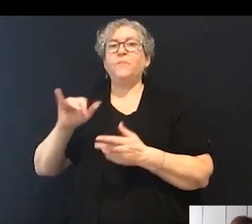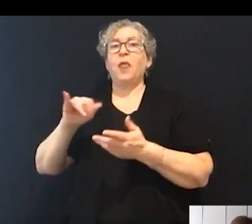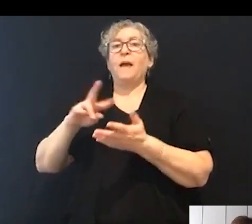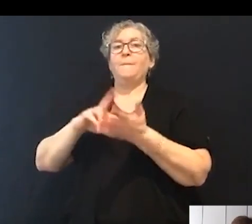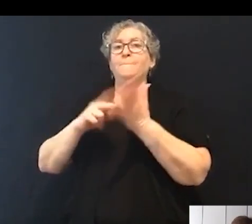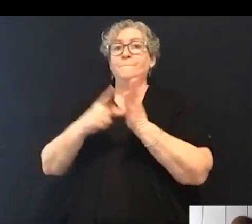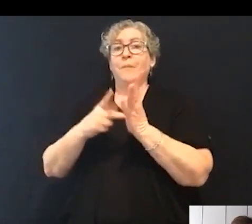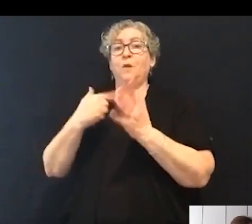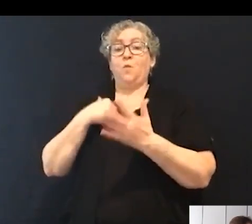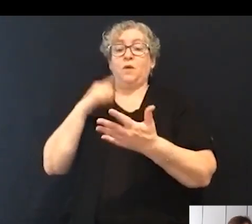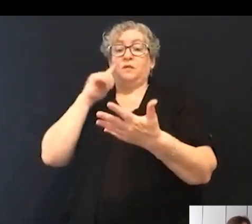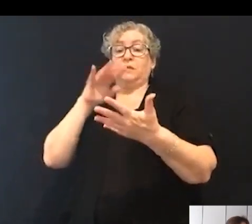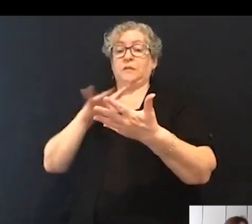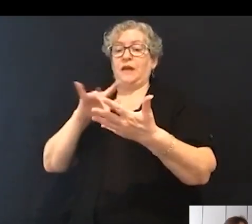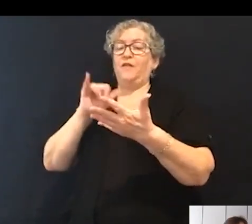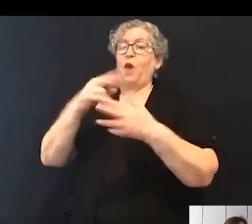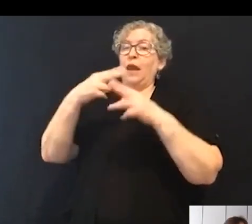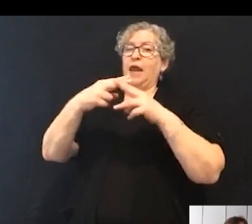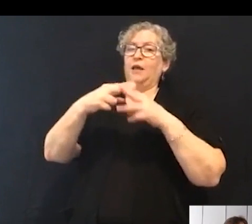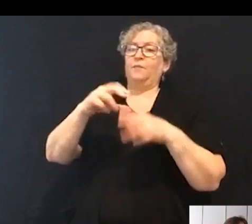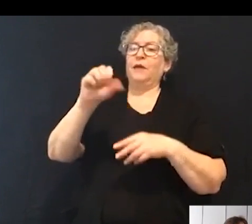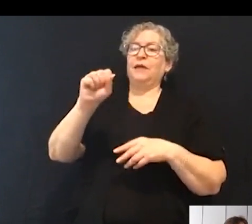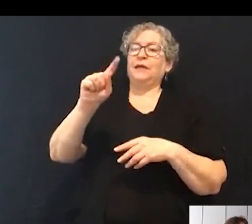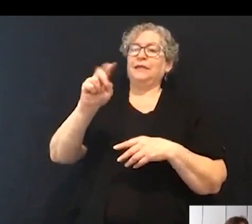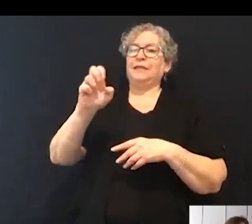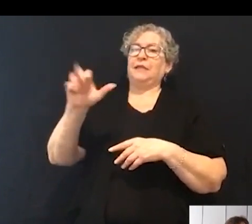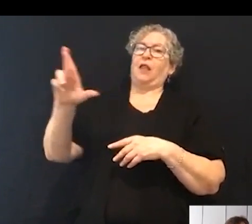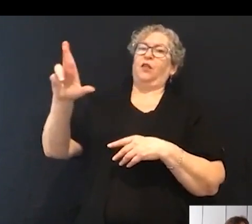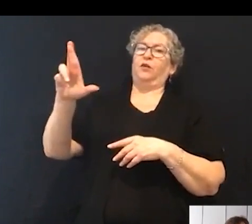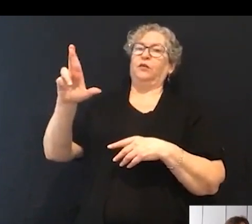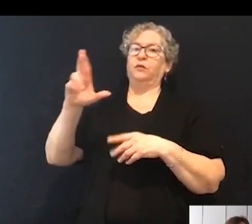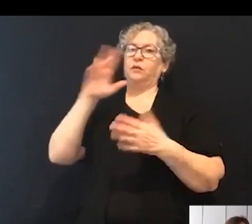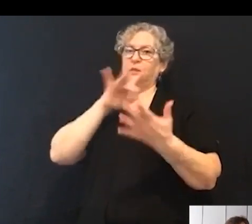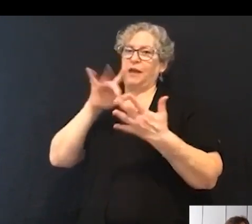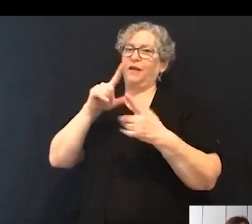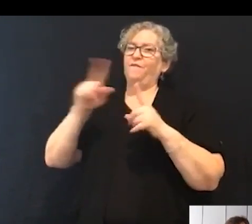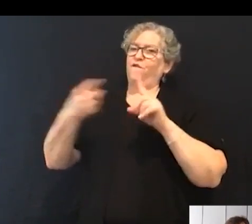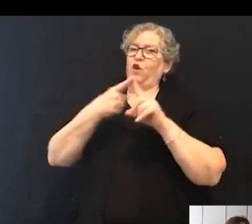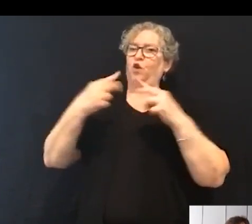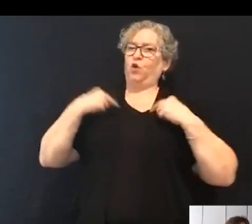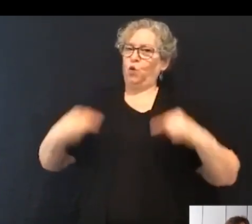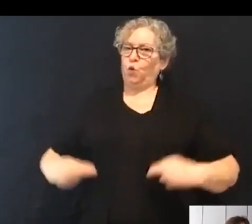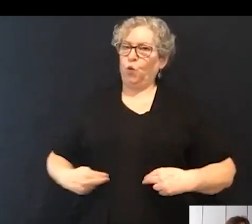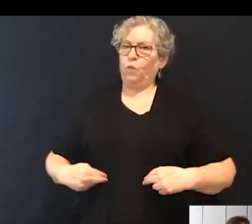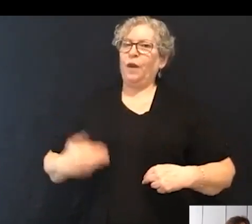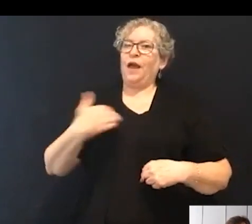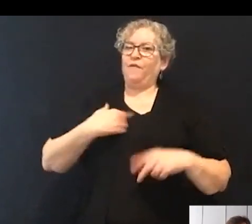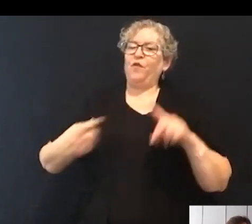the first-in-human study, also has the 50 microgram dose as a starting dose.